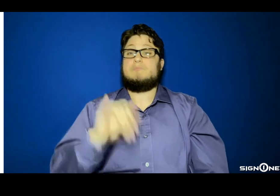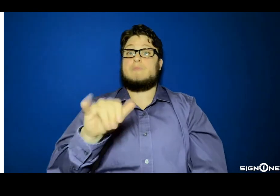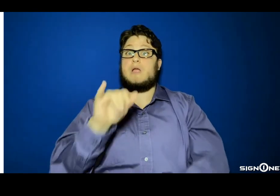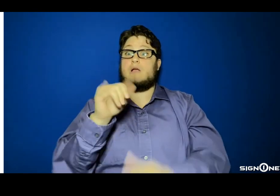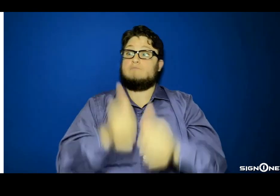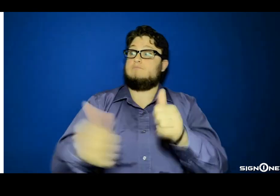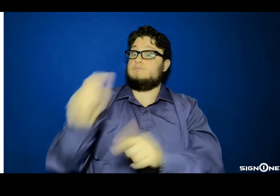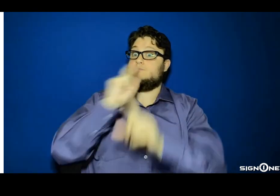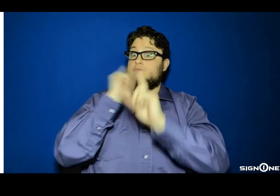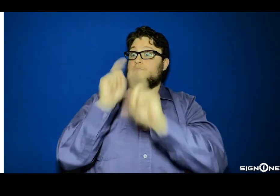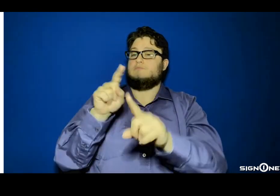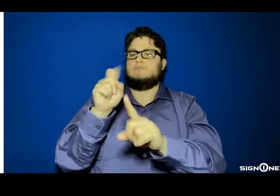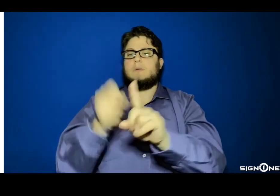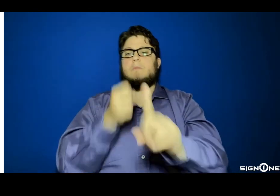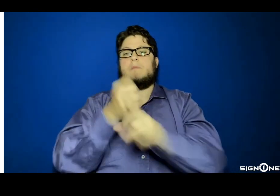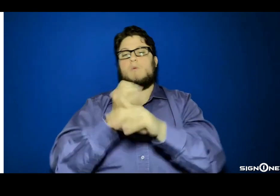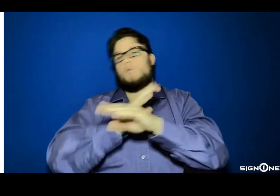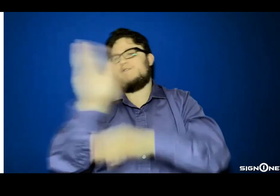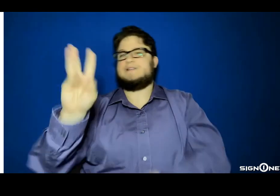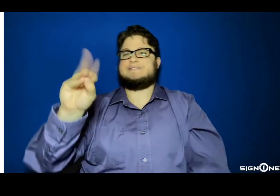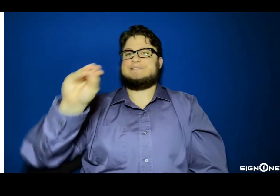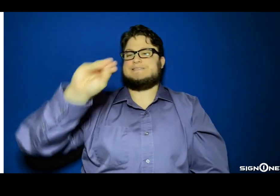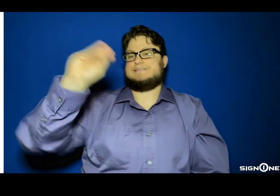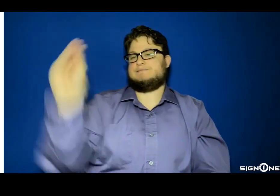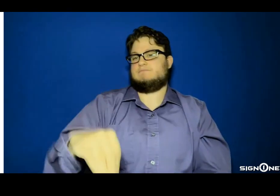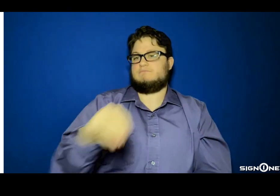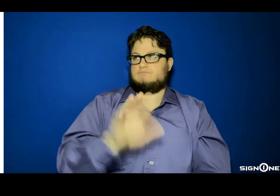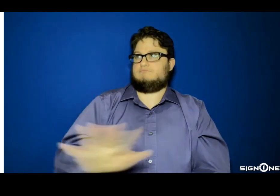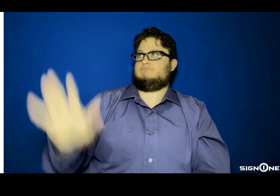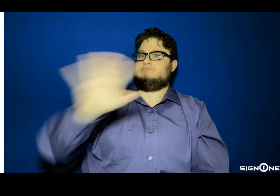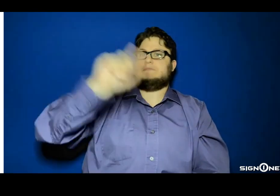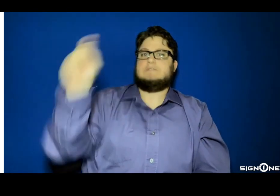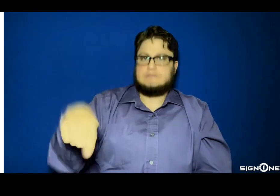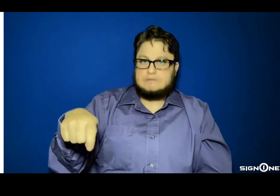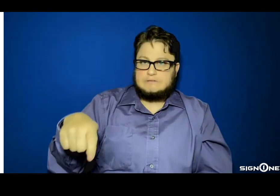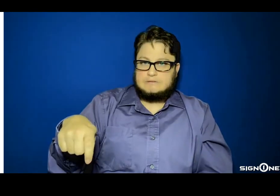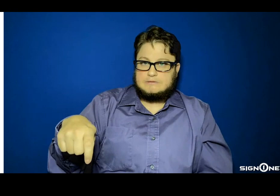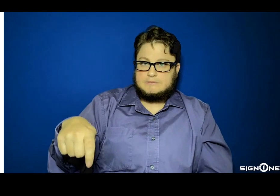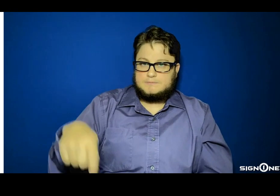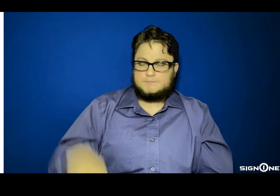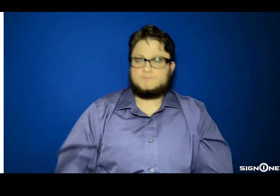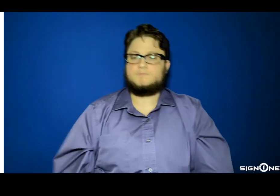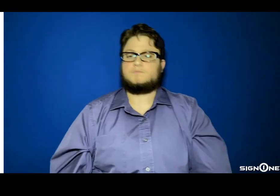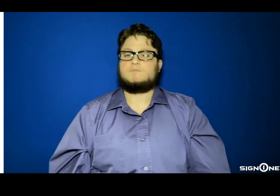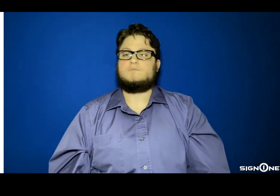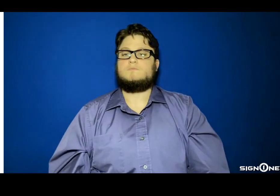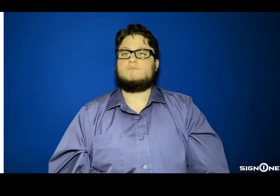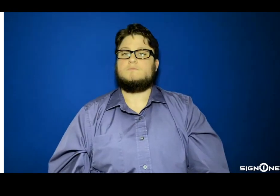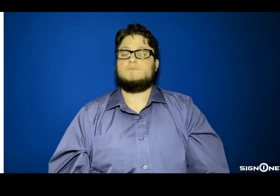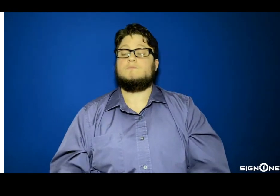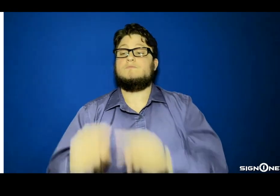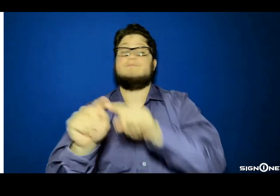That executive order impacts more than 60% of Texans.